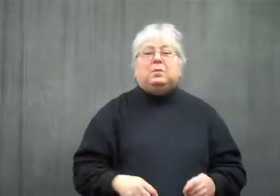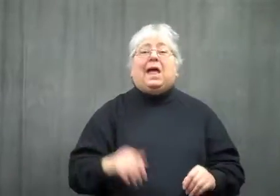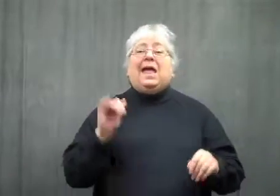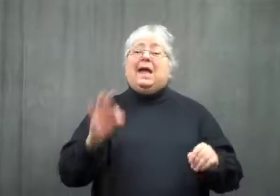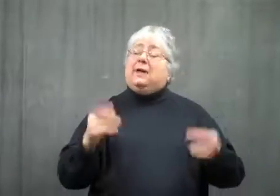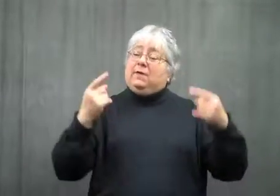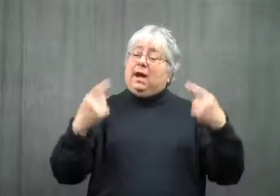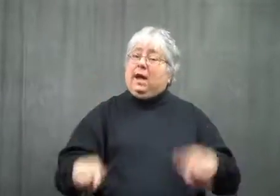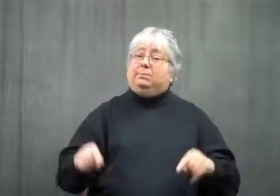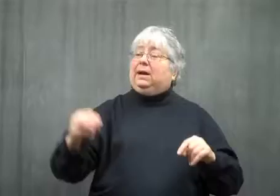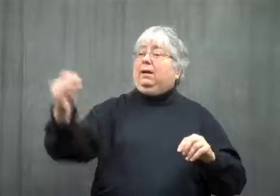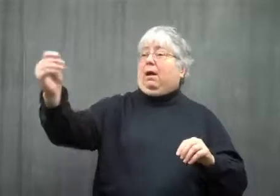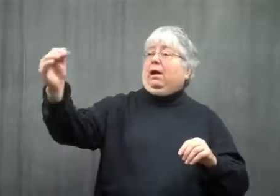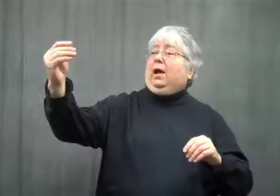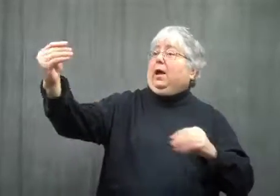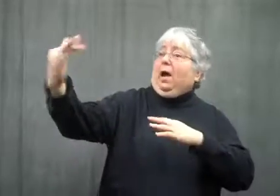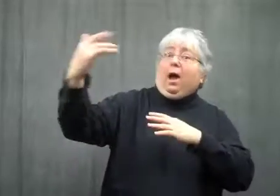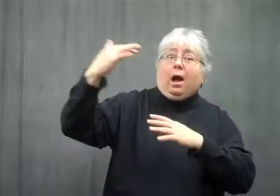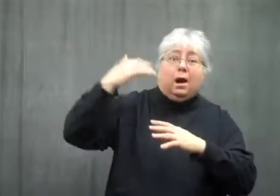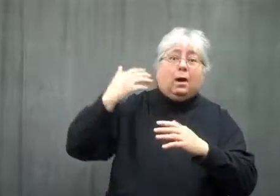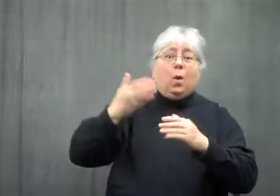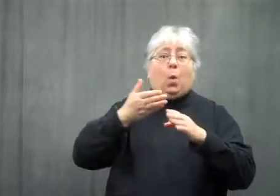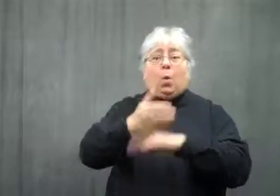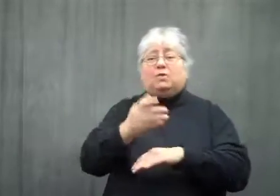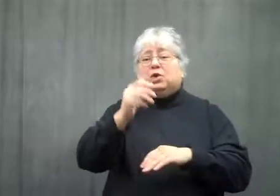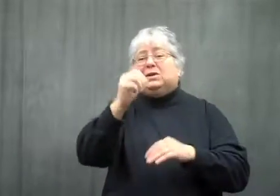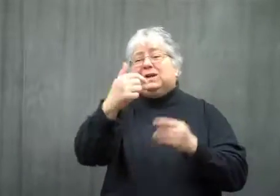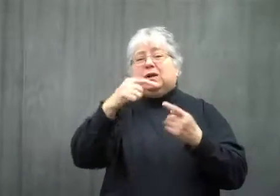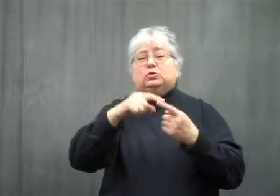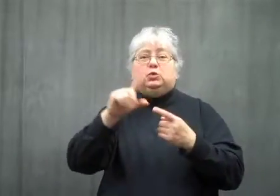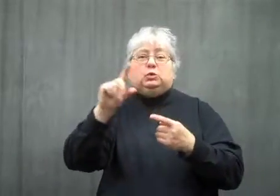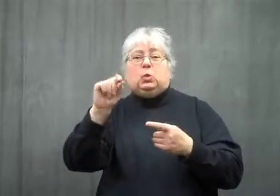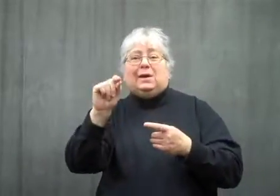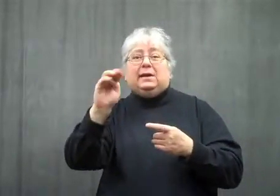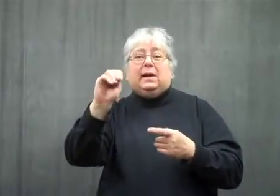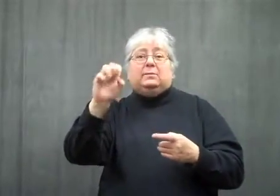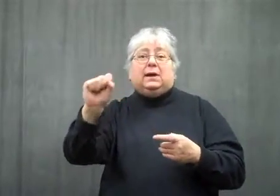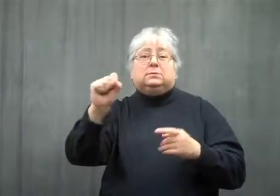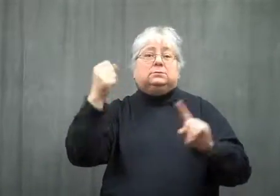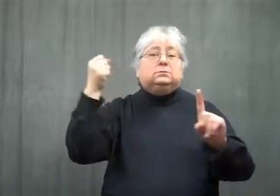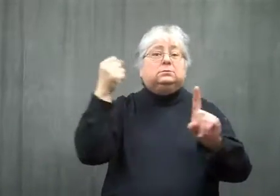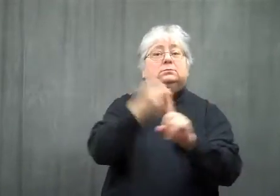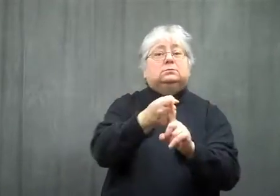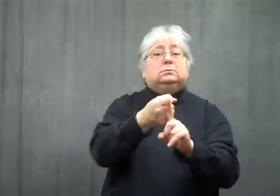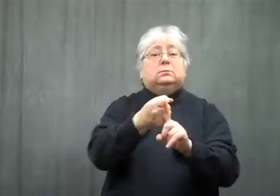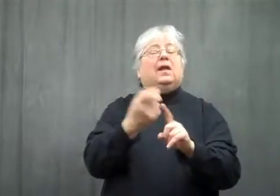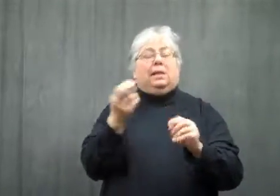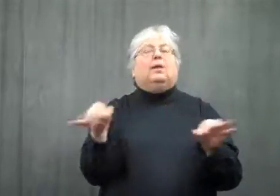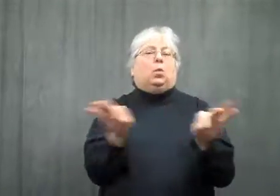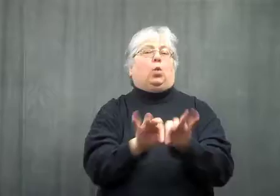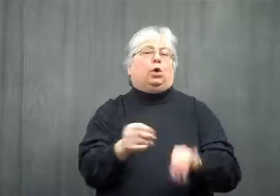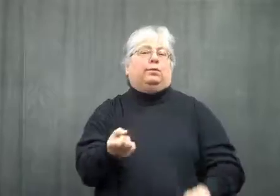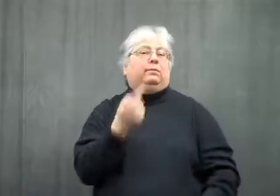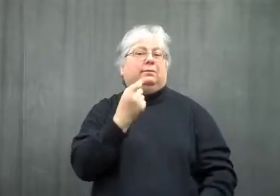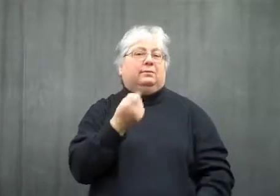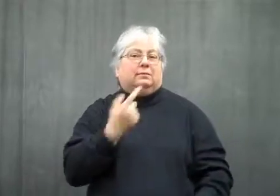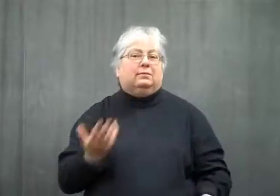If the amount of exposure reached 10 to 20 milliseverts, then it would be worth taking the pills.